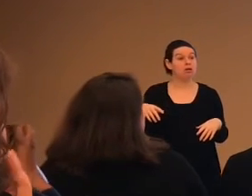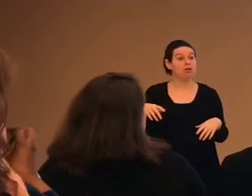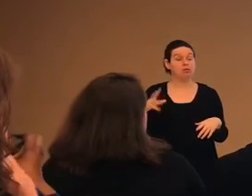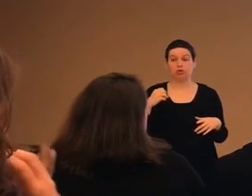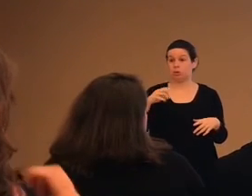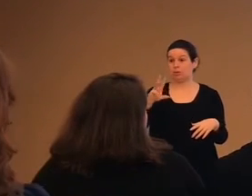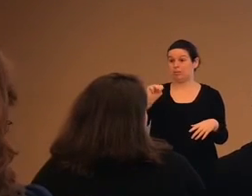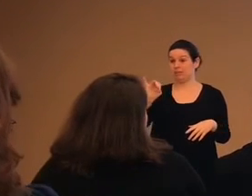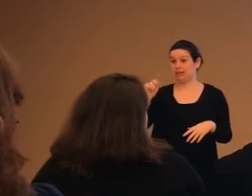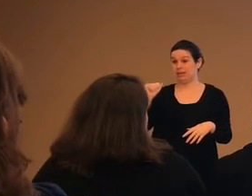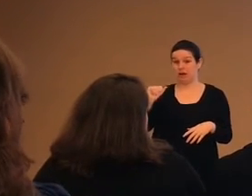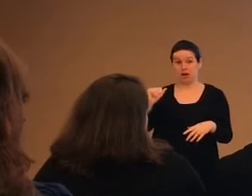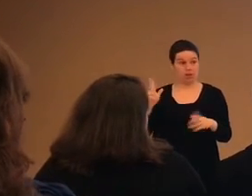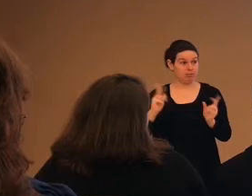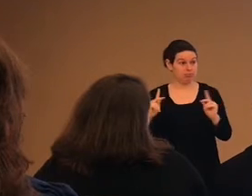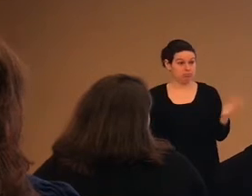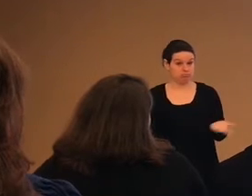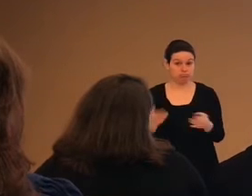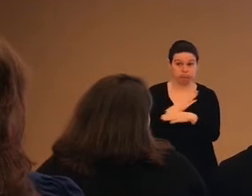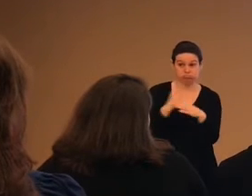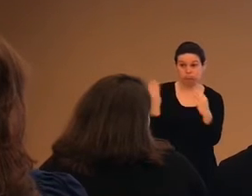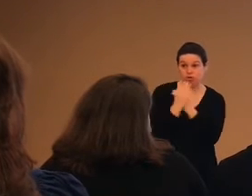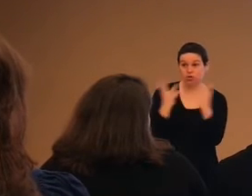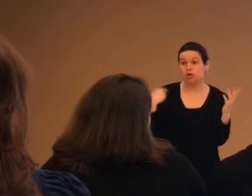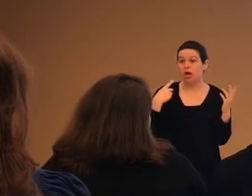We have a lot of media people here who share through media mind's eye